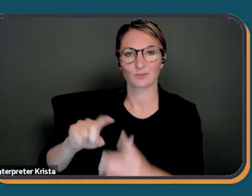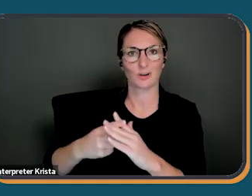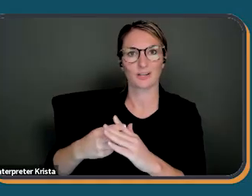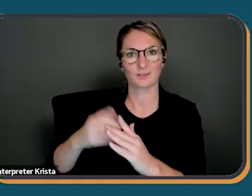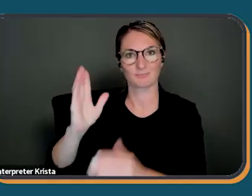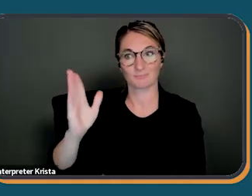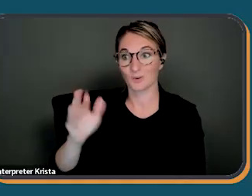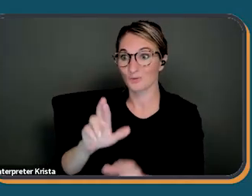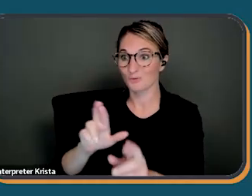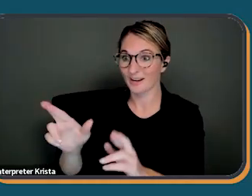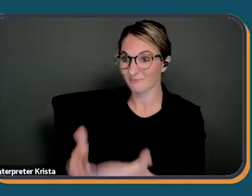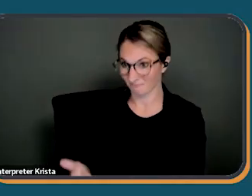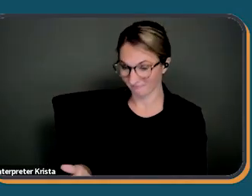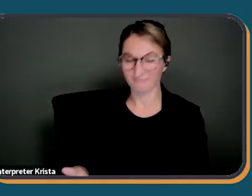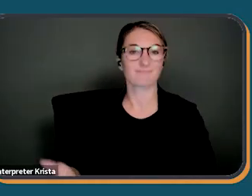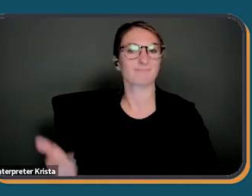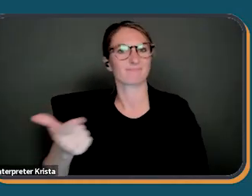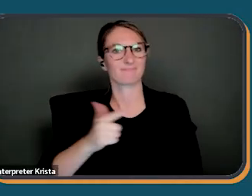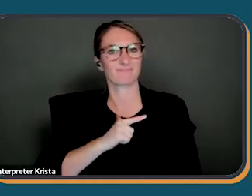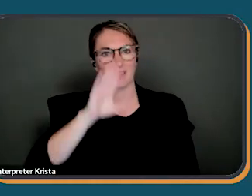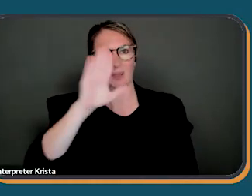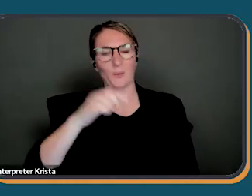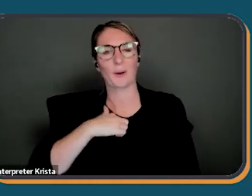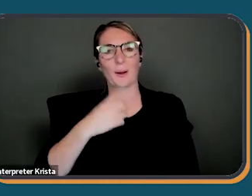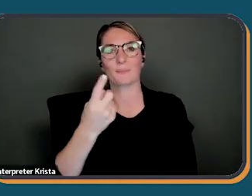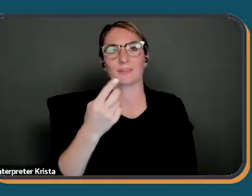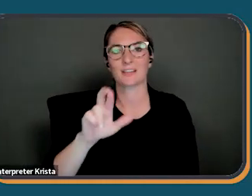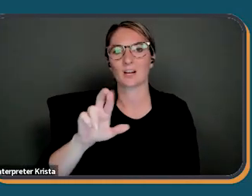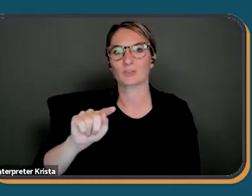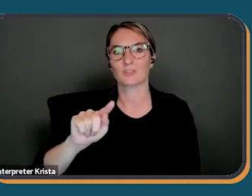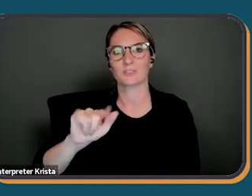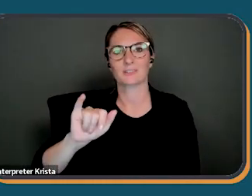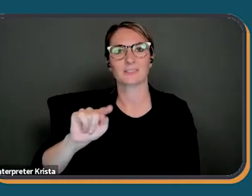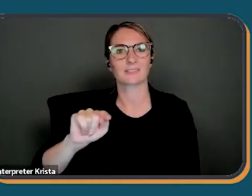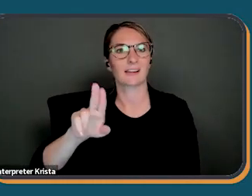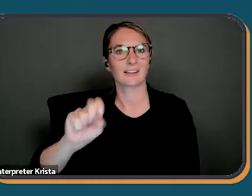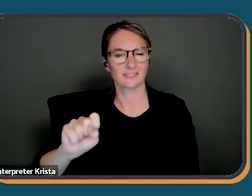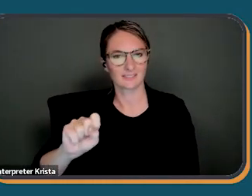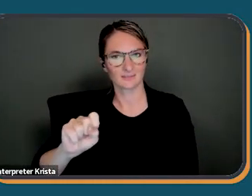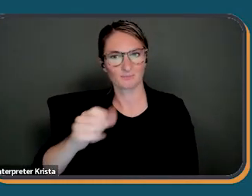My name is Dr. Titus. I'm an adjunct associate professor at Emory University